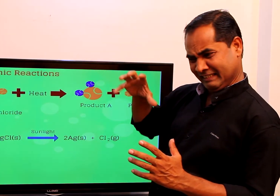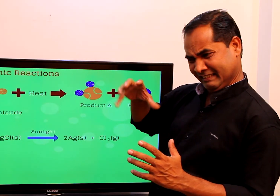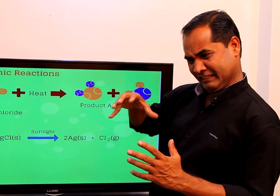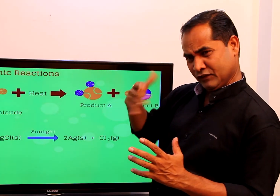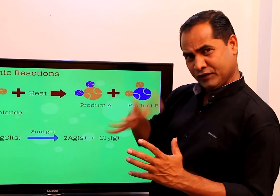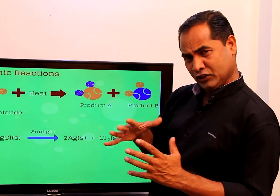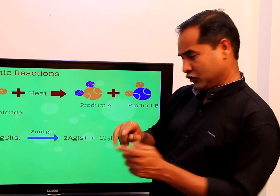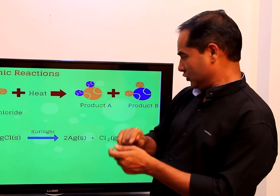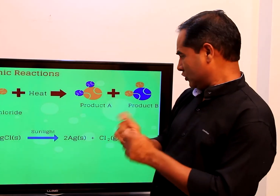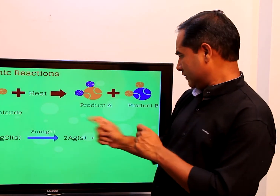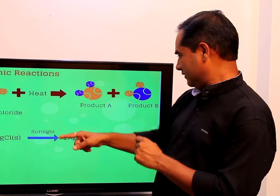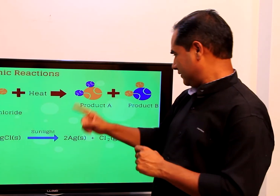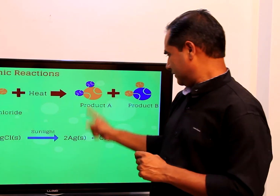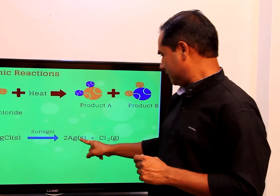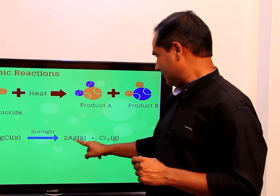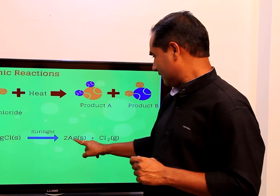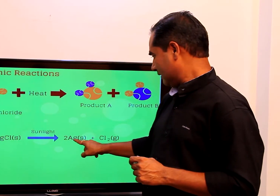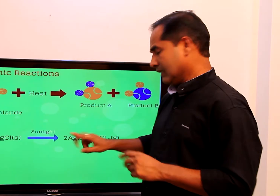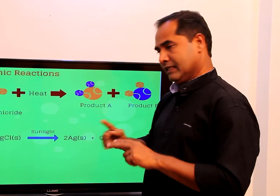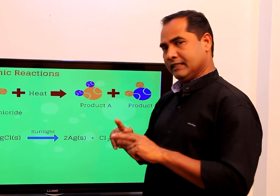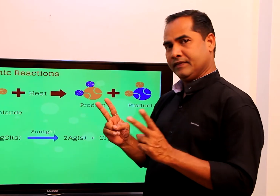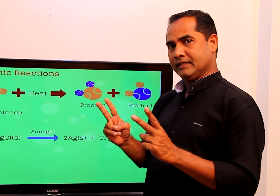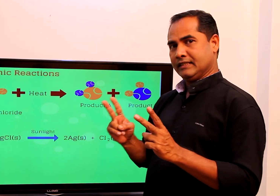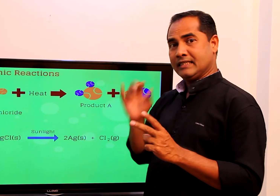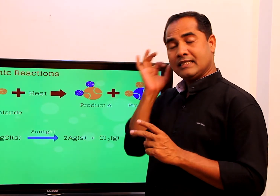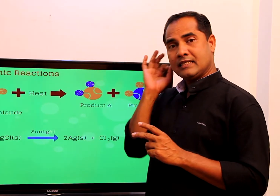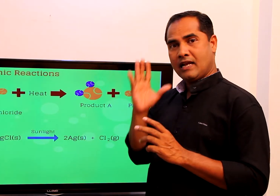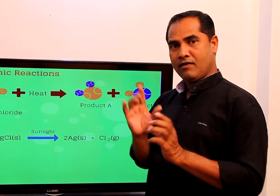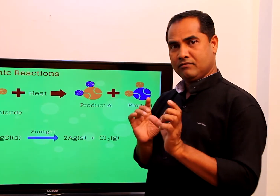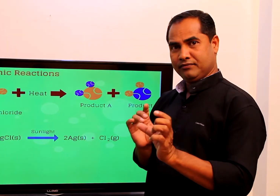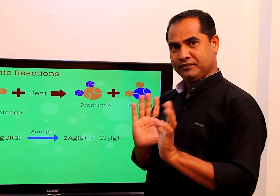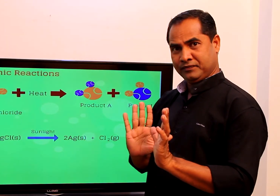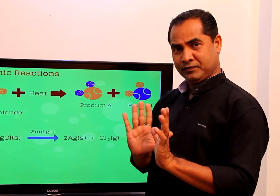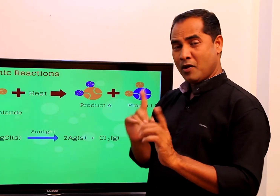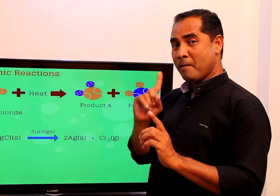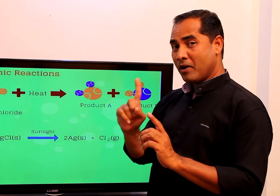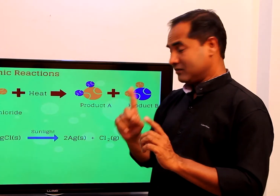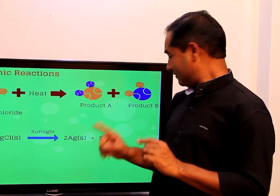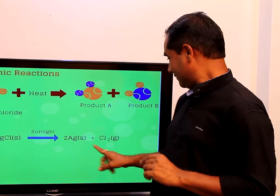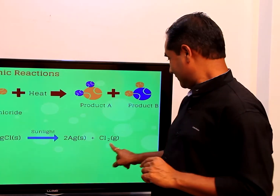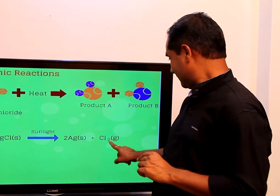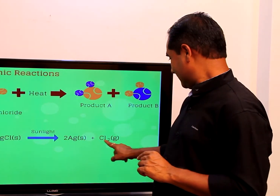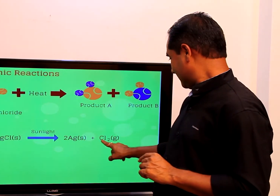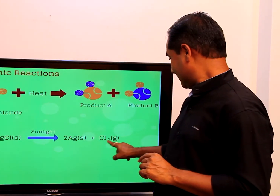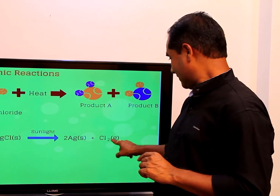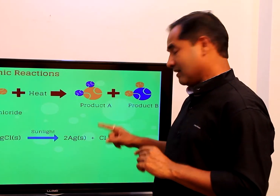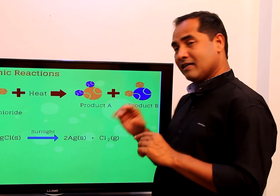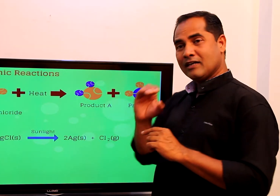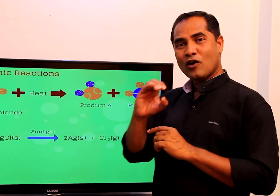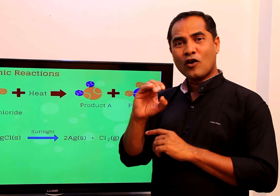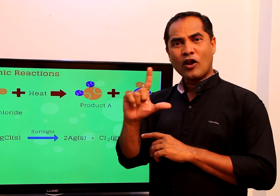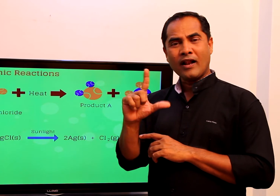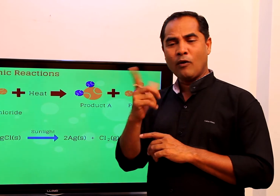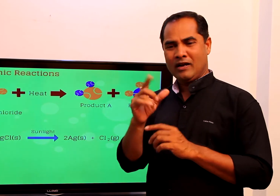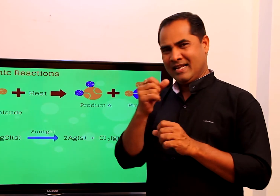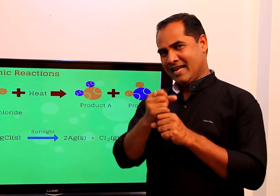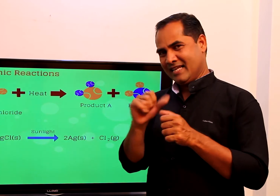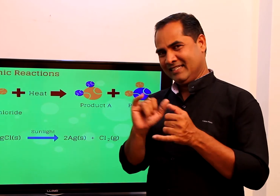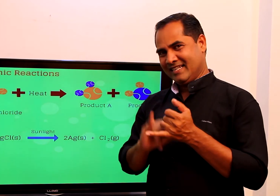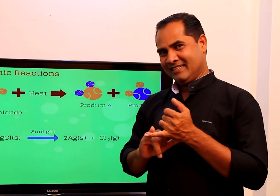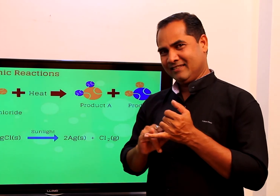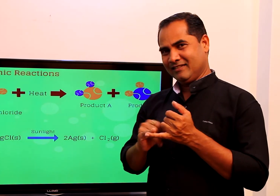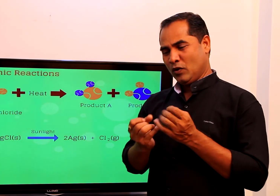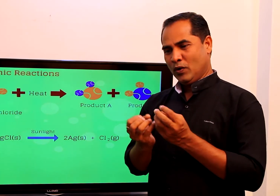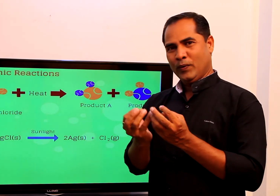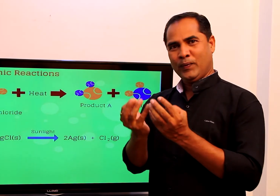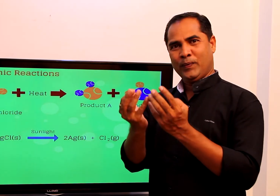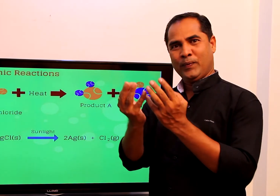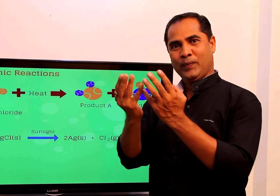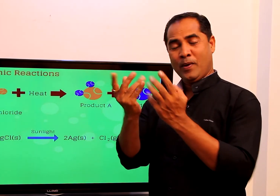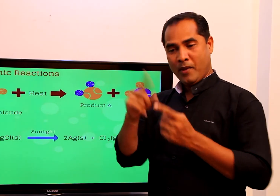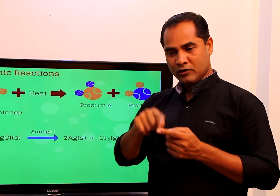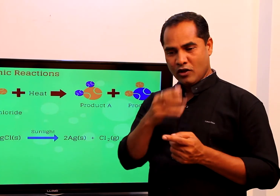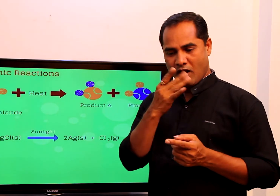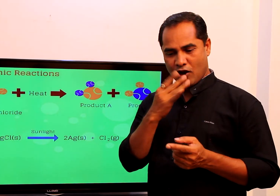provide sunlight, it could break down into silver and chlorine gas is emitted.